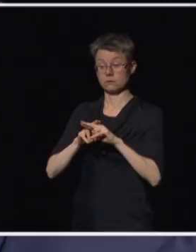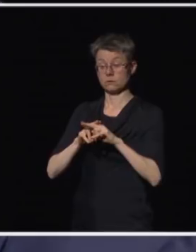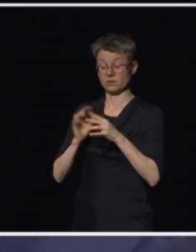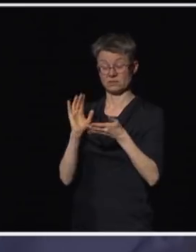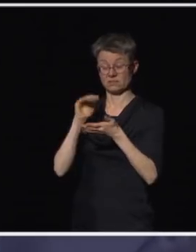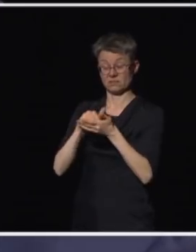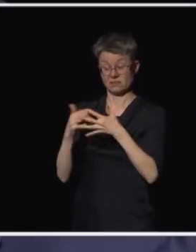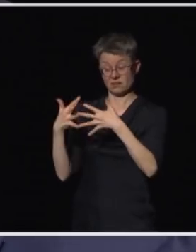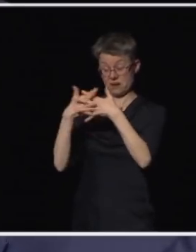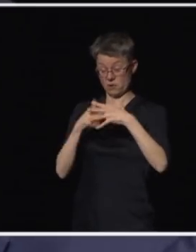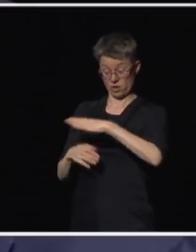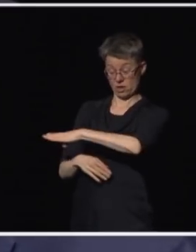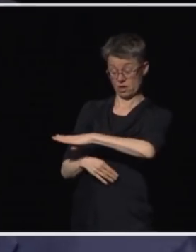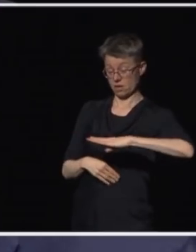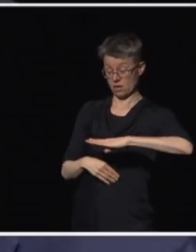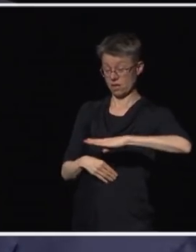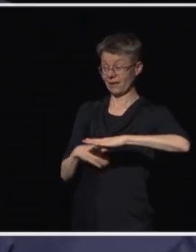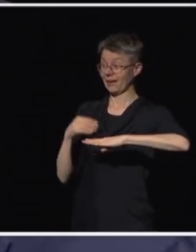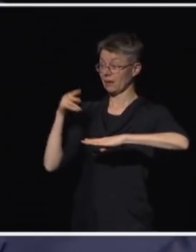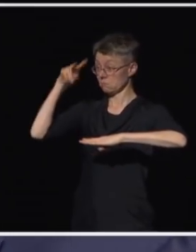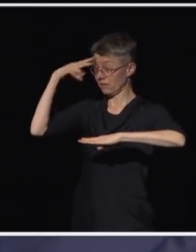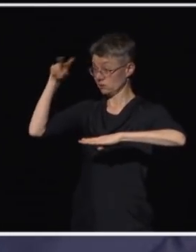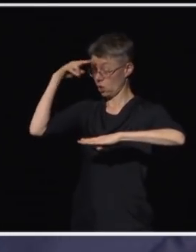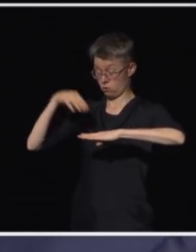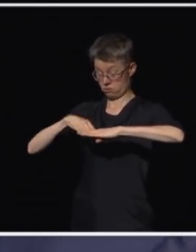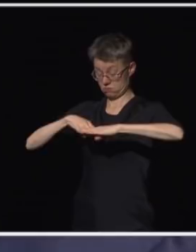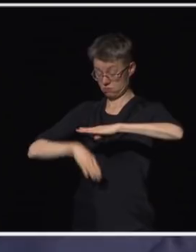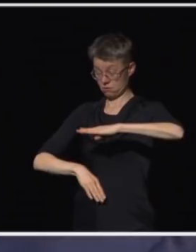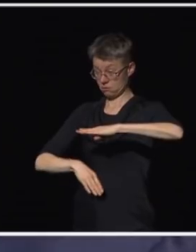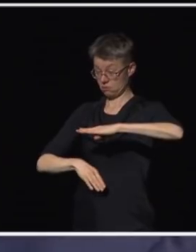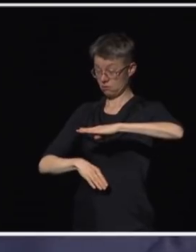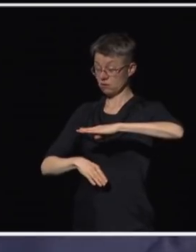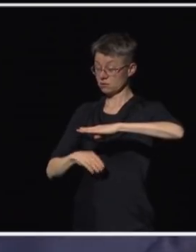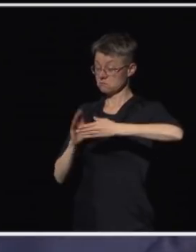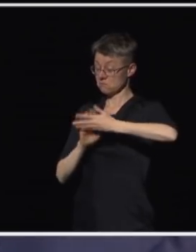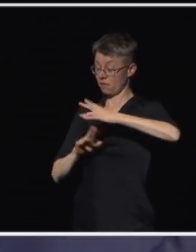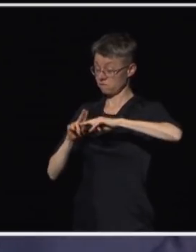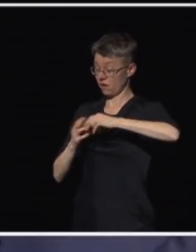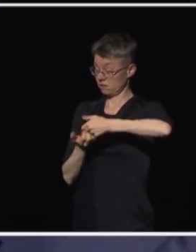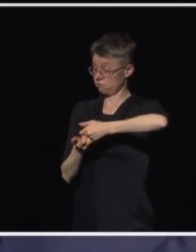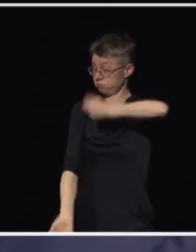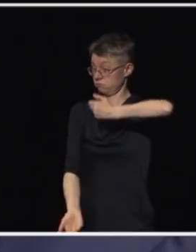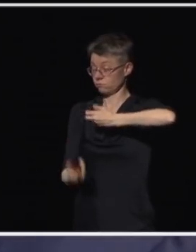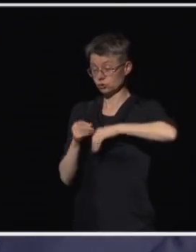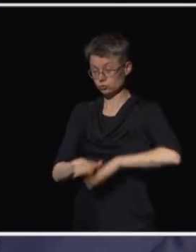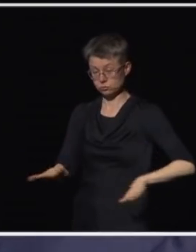And Kanye is endorsing the person that's doing that. It was tremendously, tremendously hard